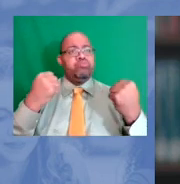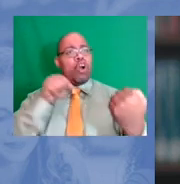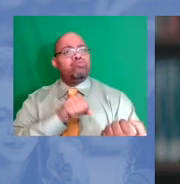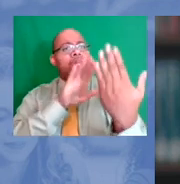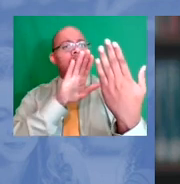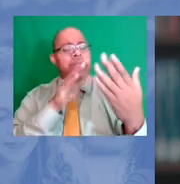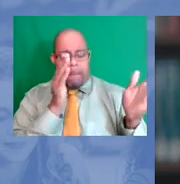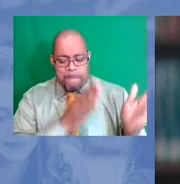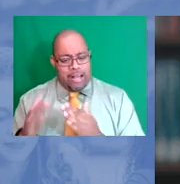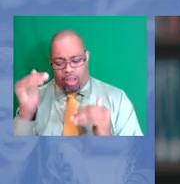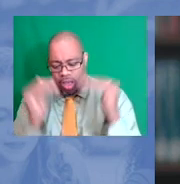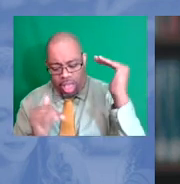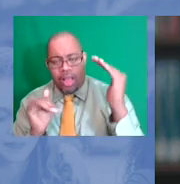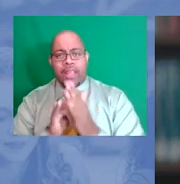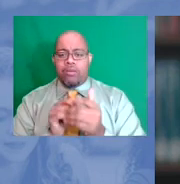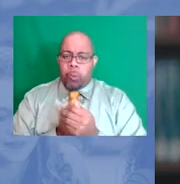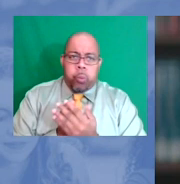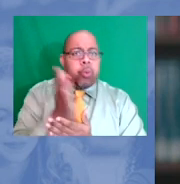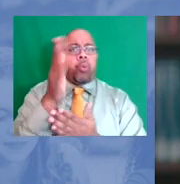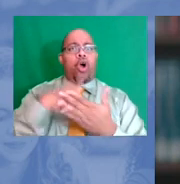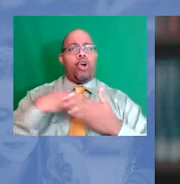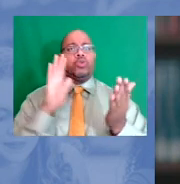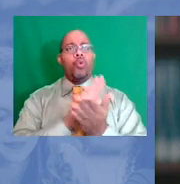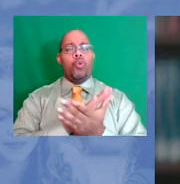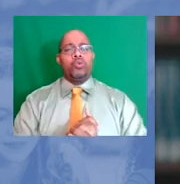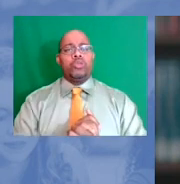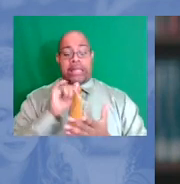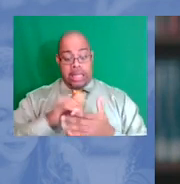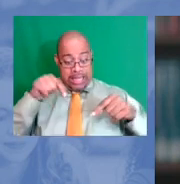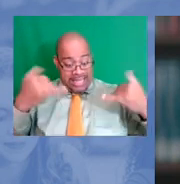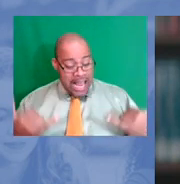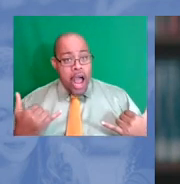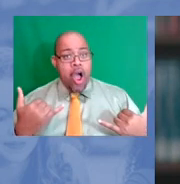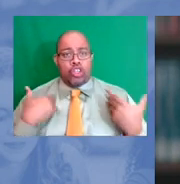BEEN PERVASIVE IN OUR SCHOOLS. THIS IS OUR MOMENT TO ENSURE THAT WE REOPEN,